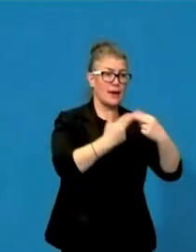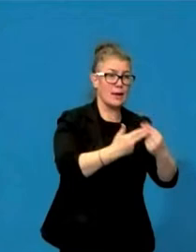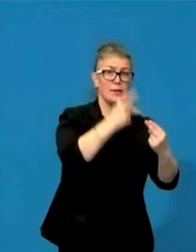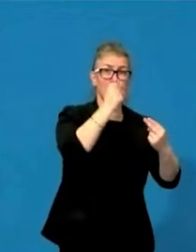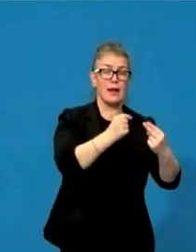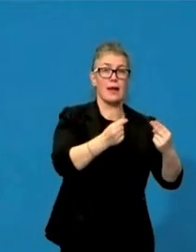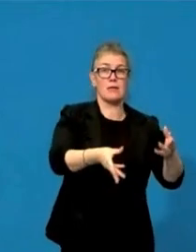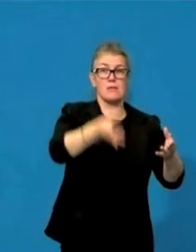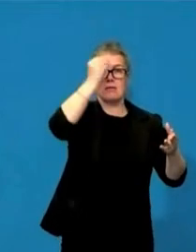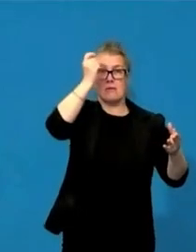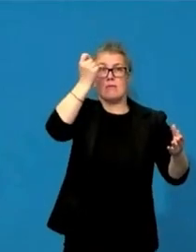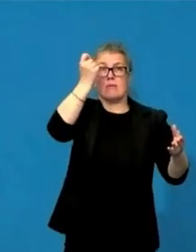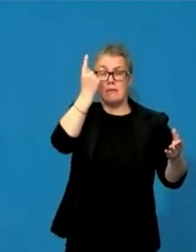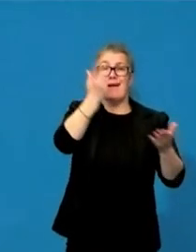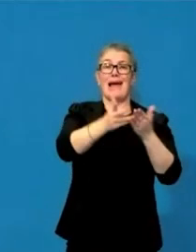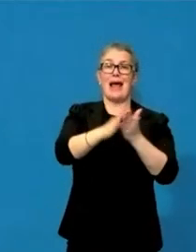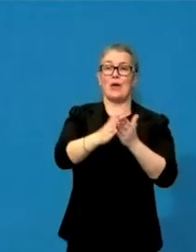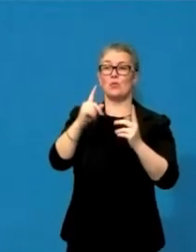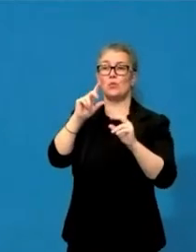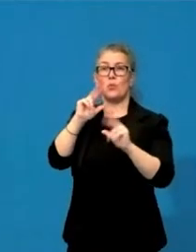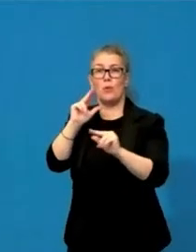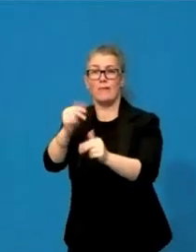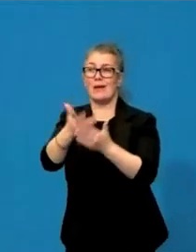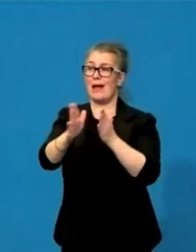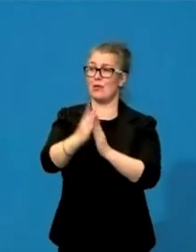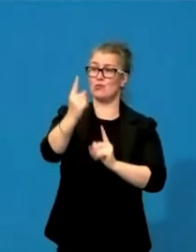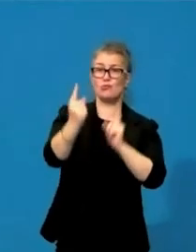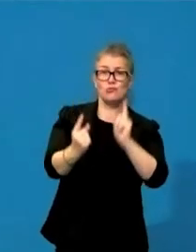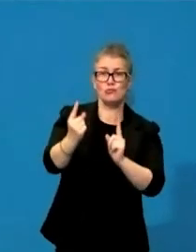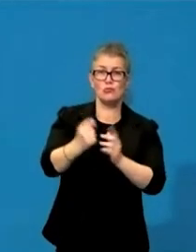So moving outside Tristan's particular circumstances, are you suggesting to the